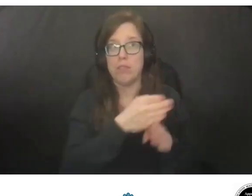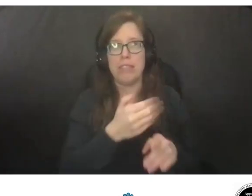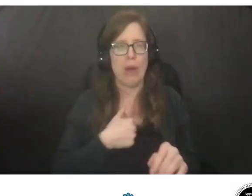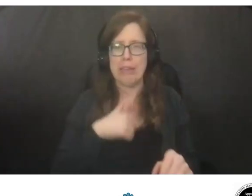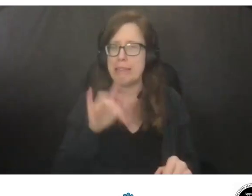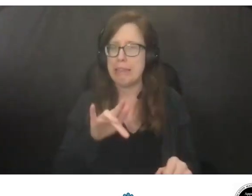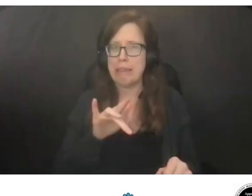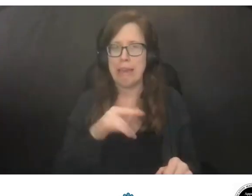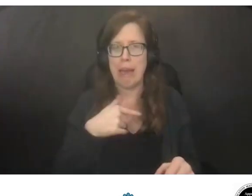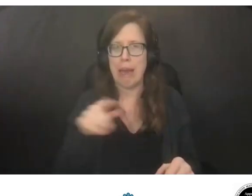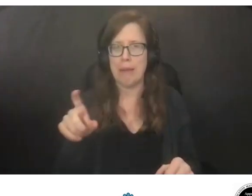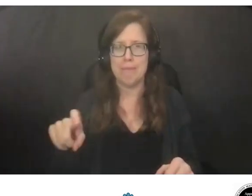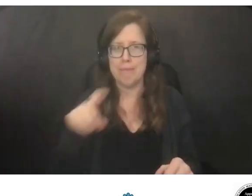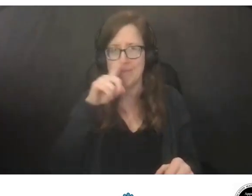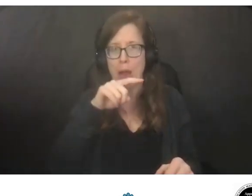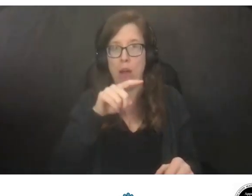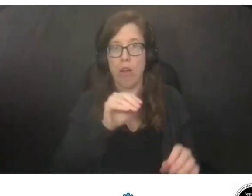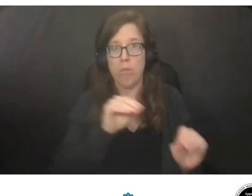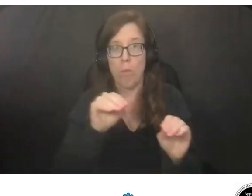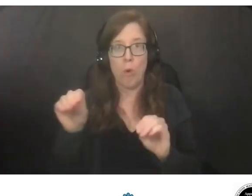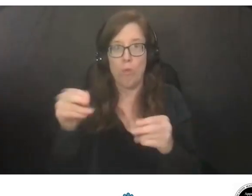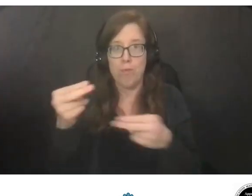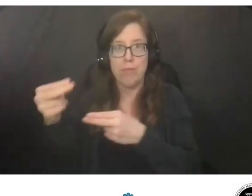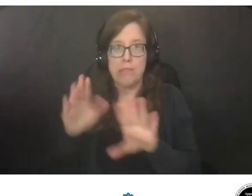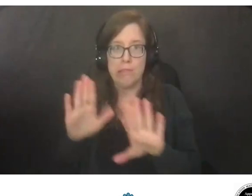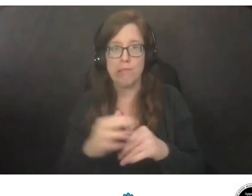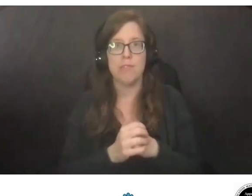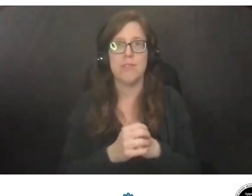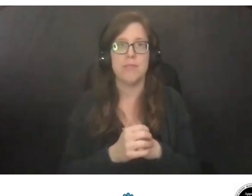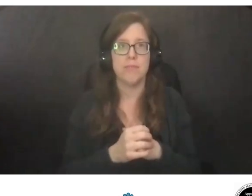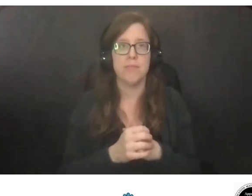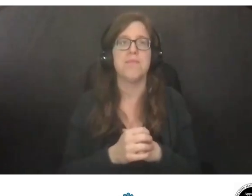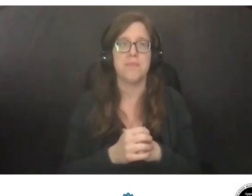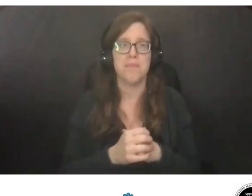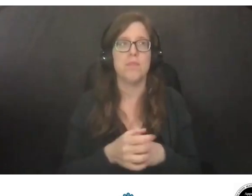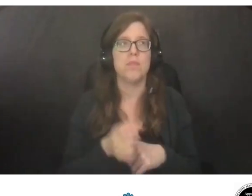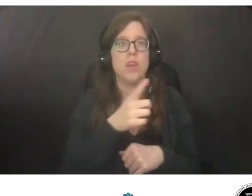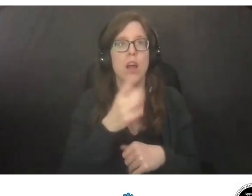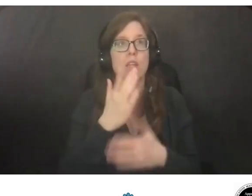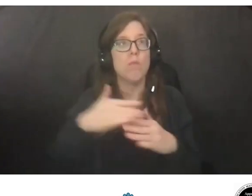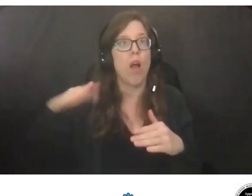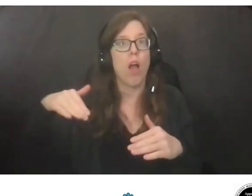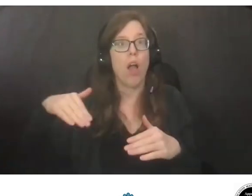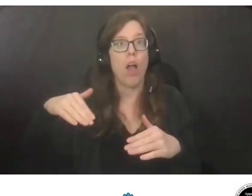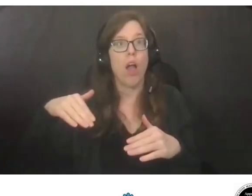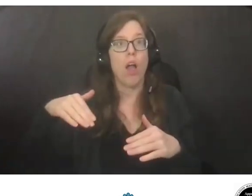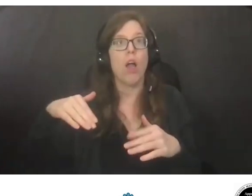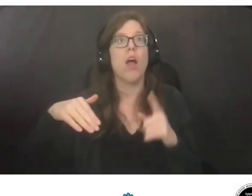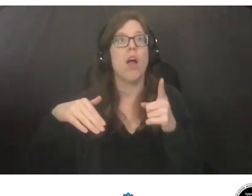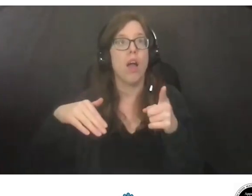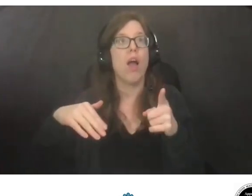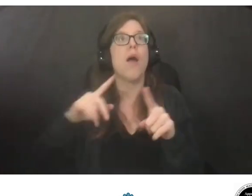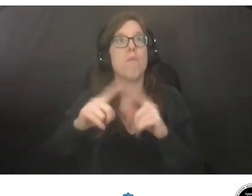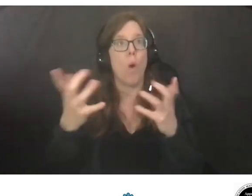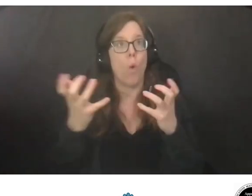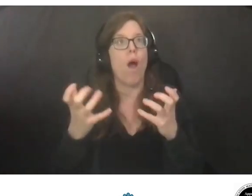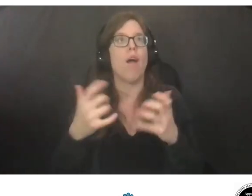Sorry when I move my mouse. It keeps moving it. Okay, and then somebody who has not yet, but would love to. I love that, too.